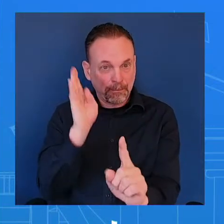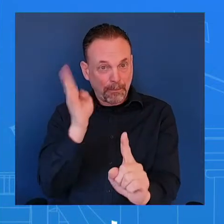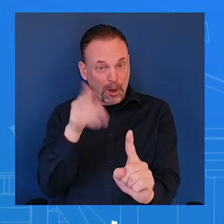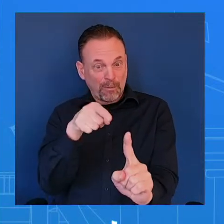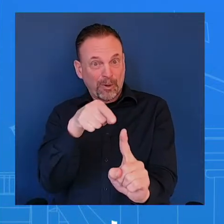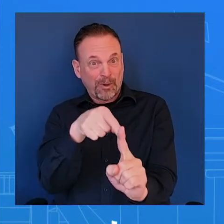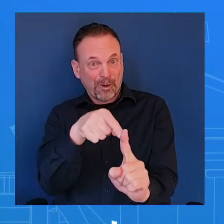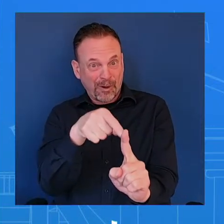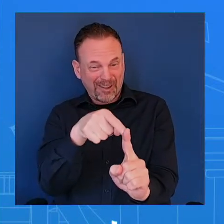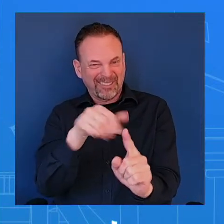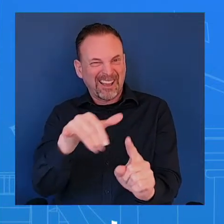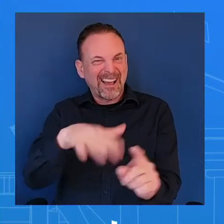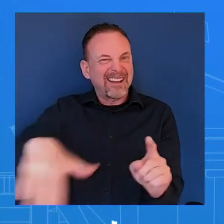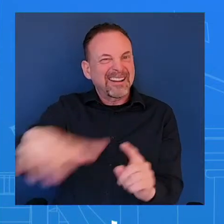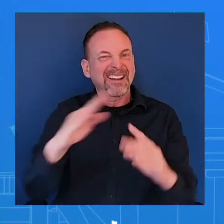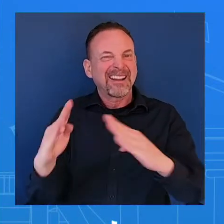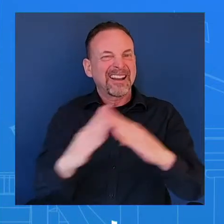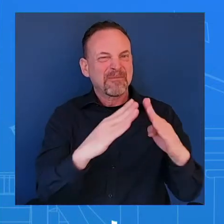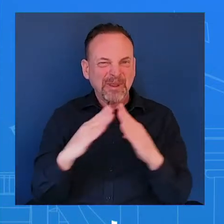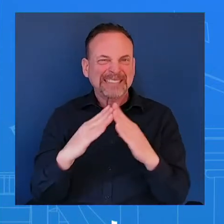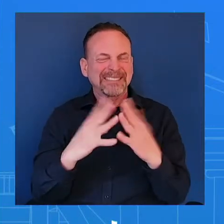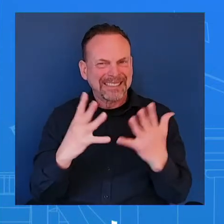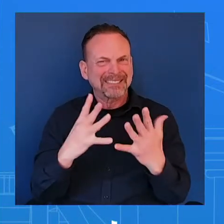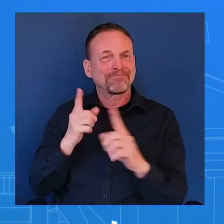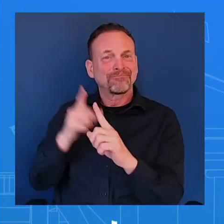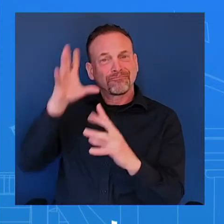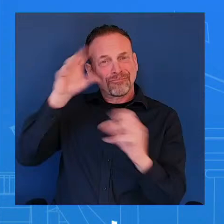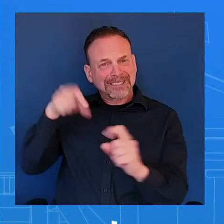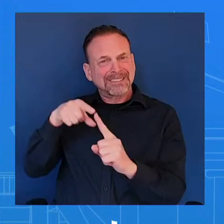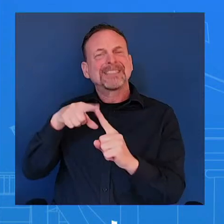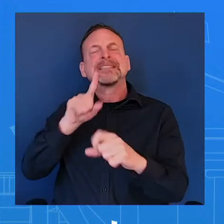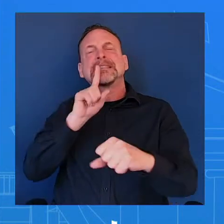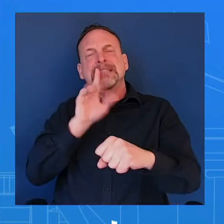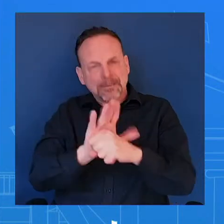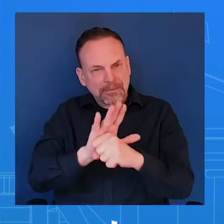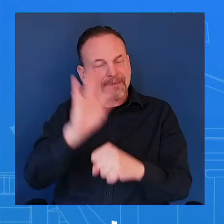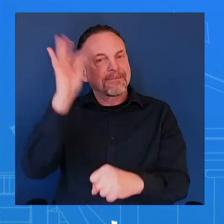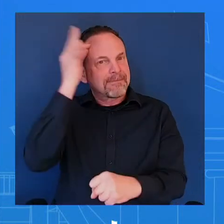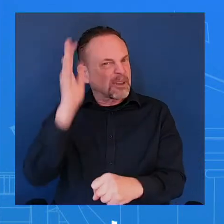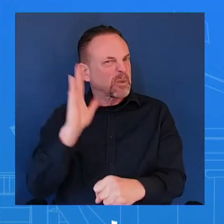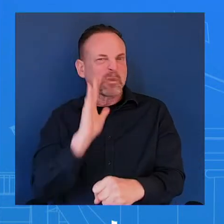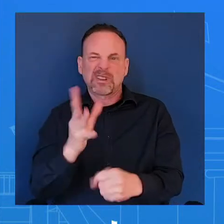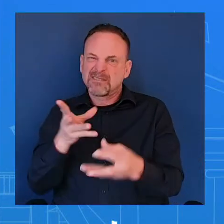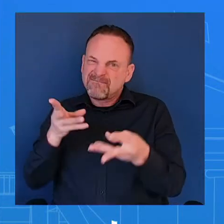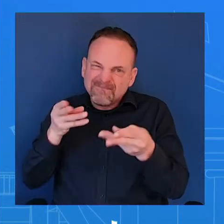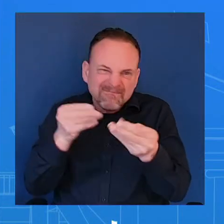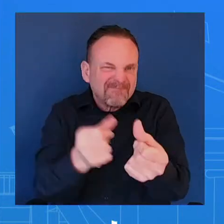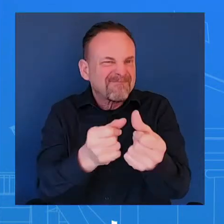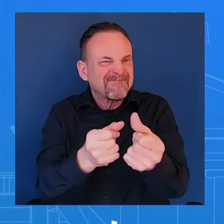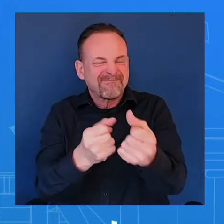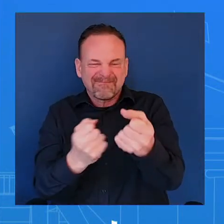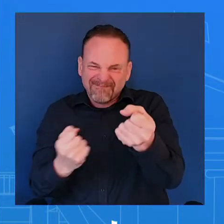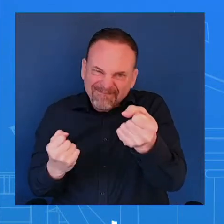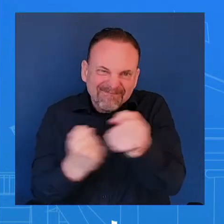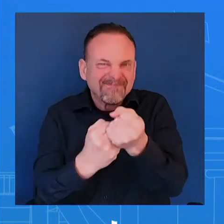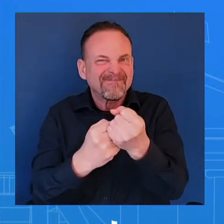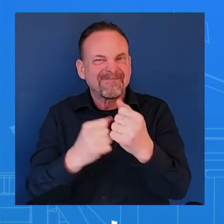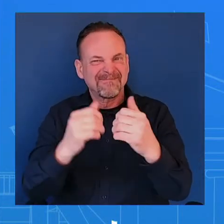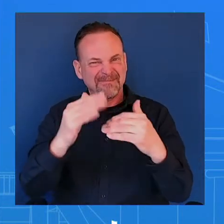will certainly cover the bridge being built. Our focus right now, outside of the -- rebuilding that bridge, is making sure that the ports are open,